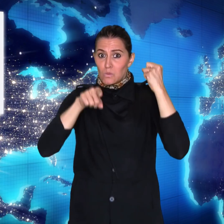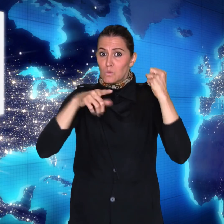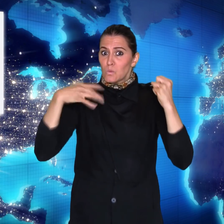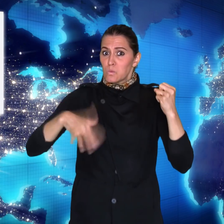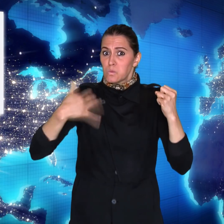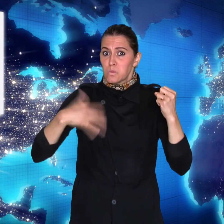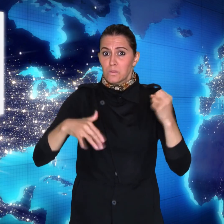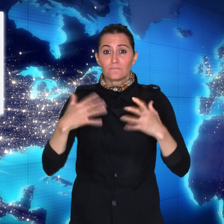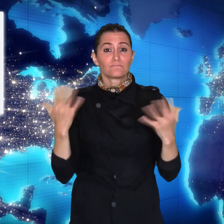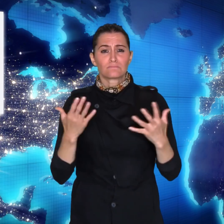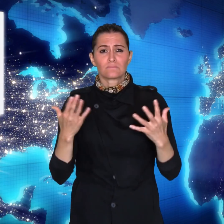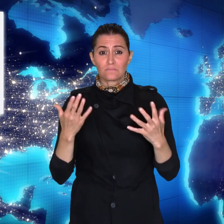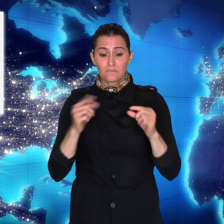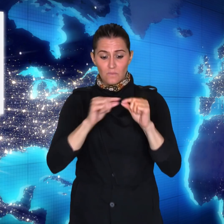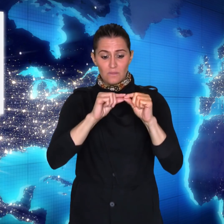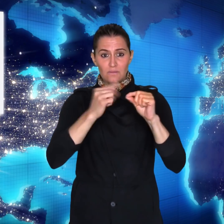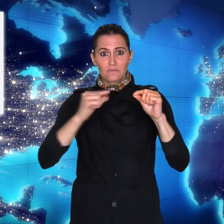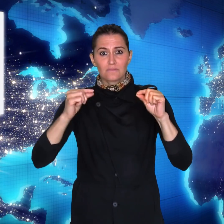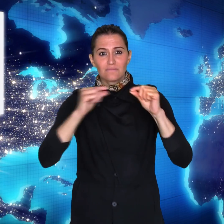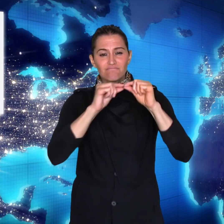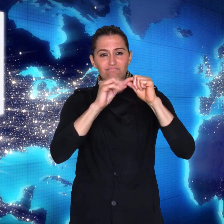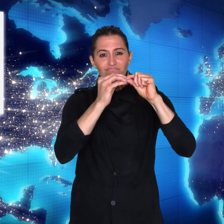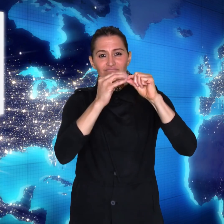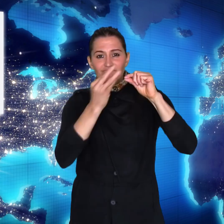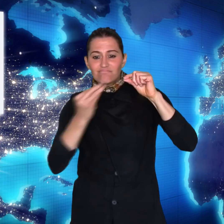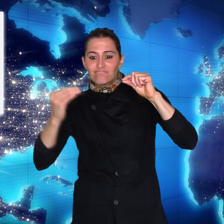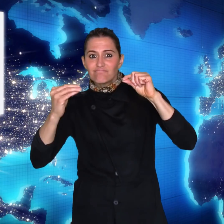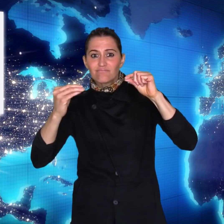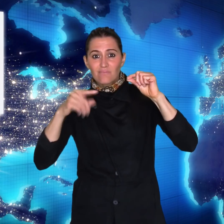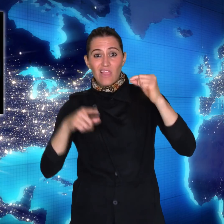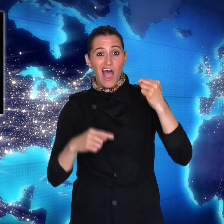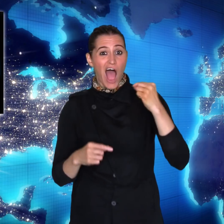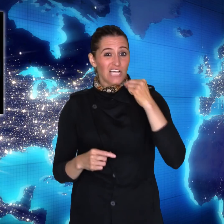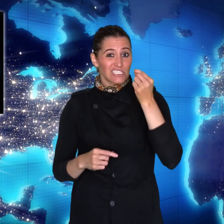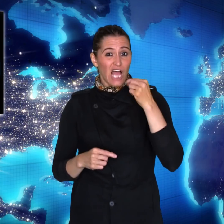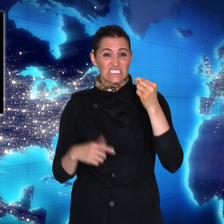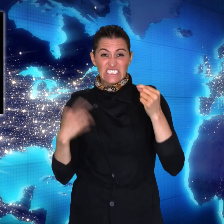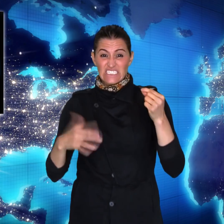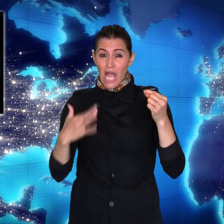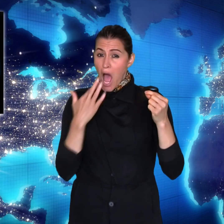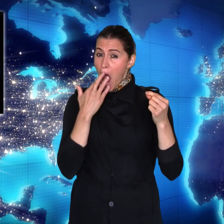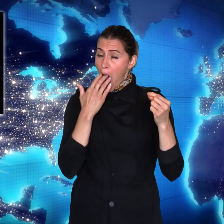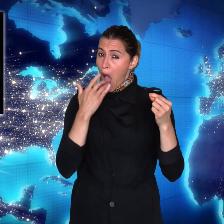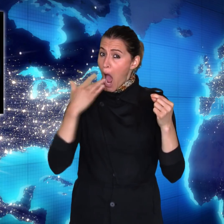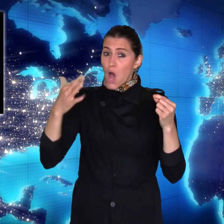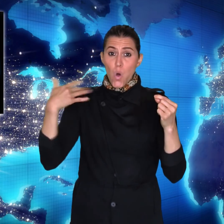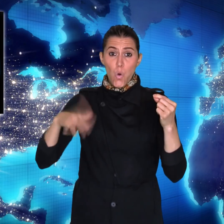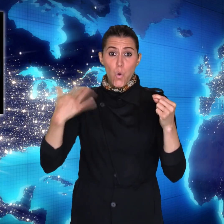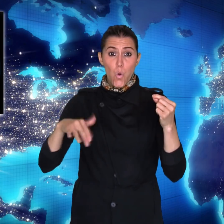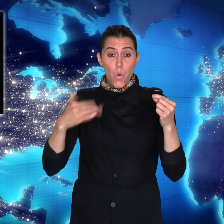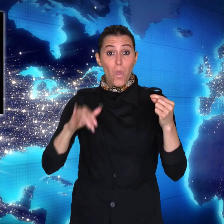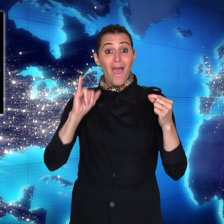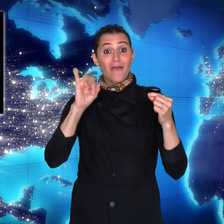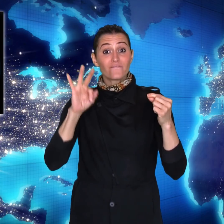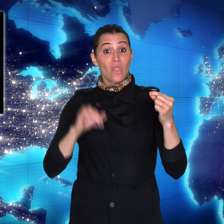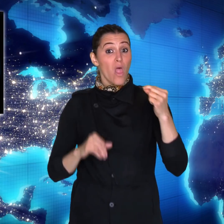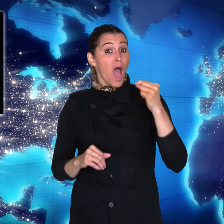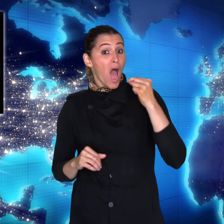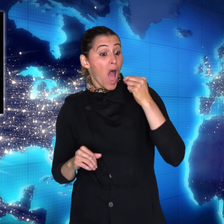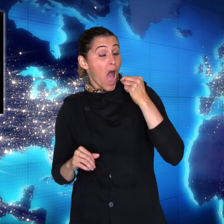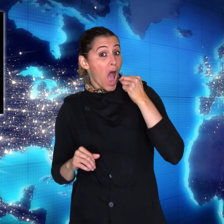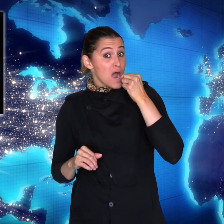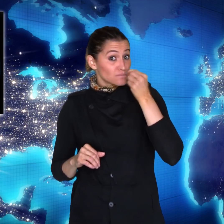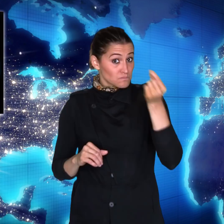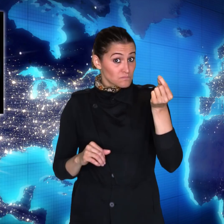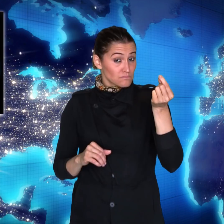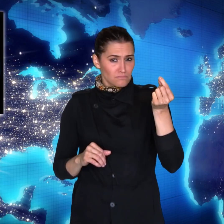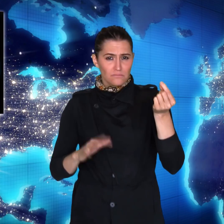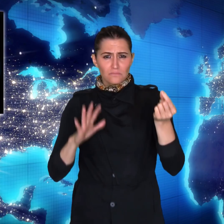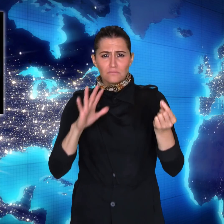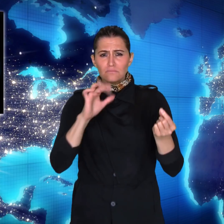A 34-year-old man had participated in a